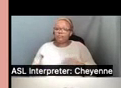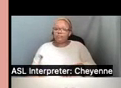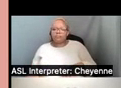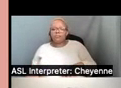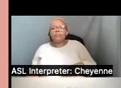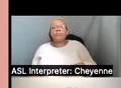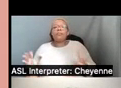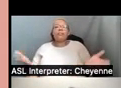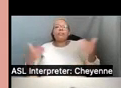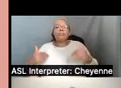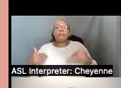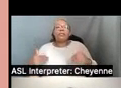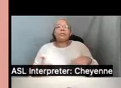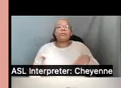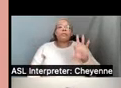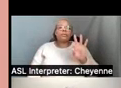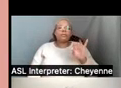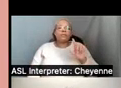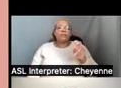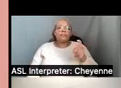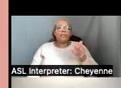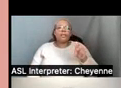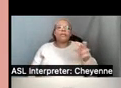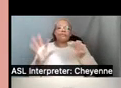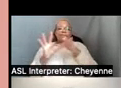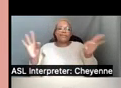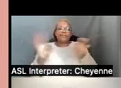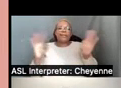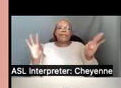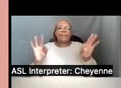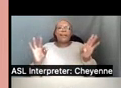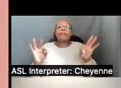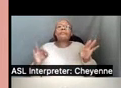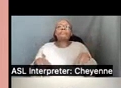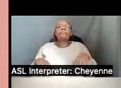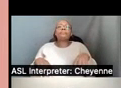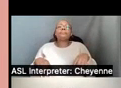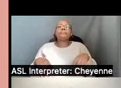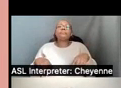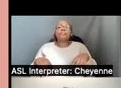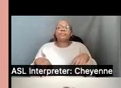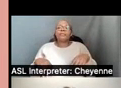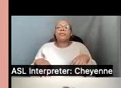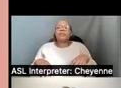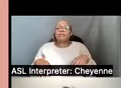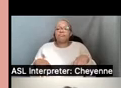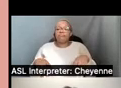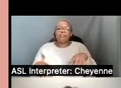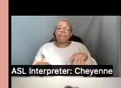The filmmaker statement and project stage timeline. This brings us to the filmmaker statement.